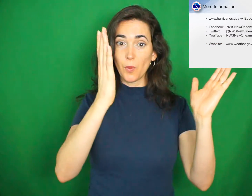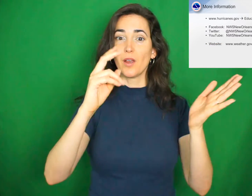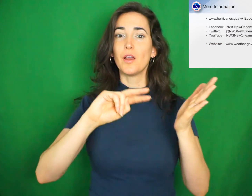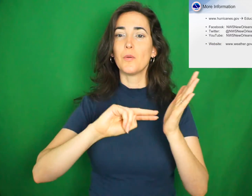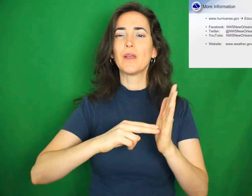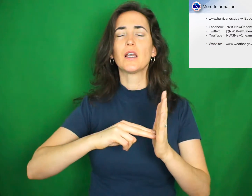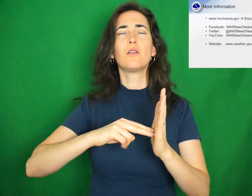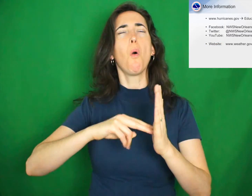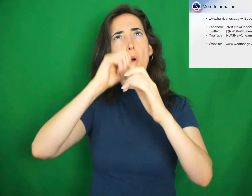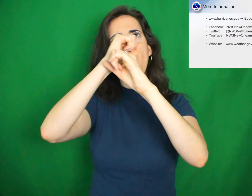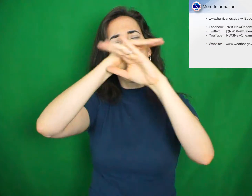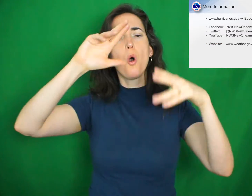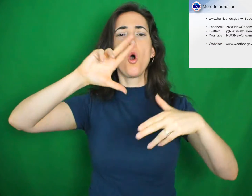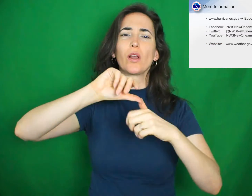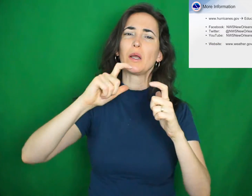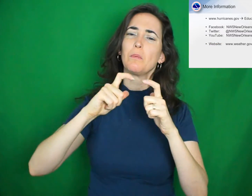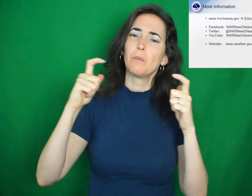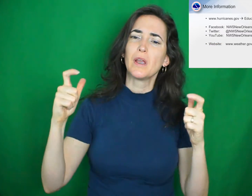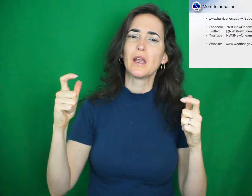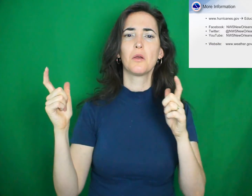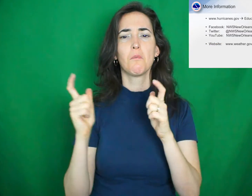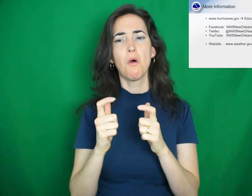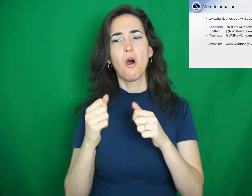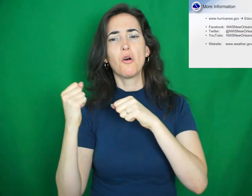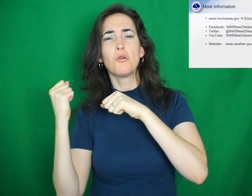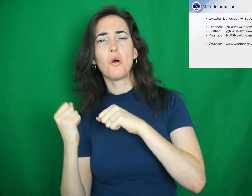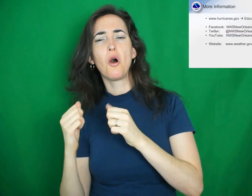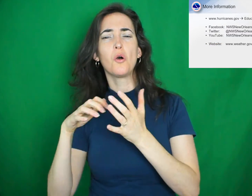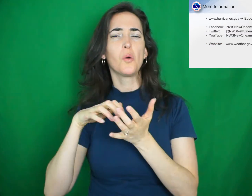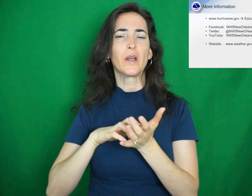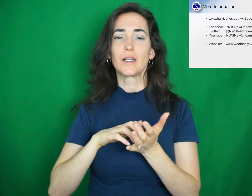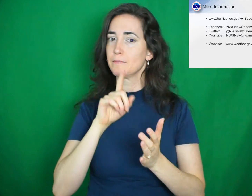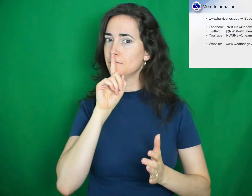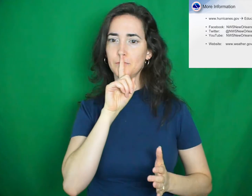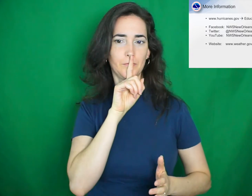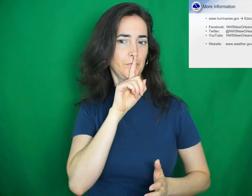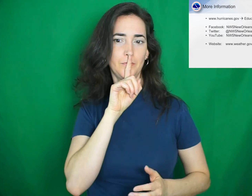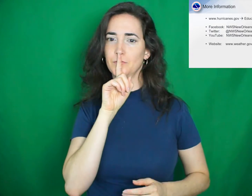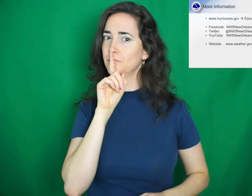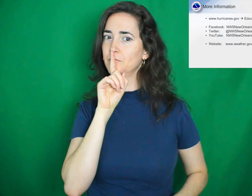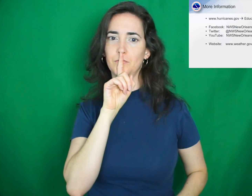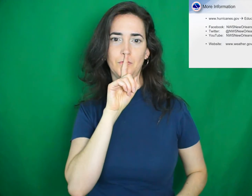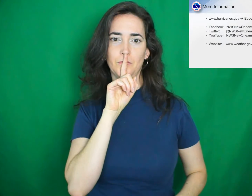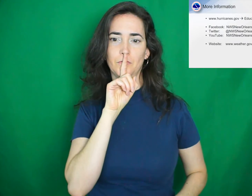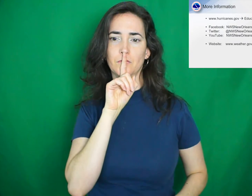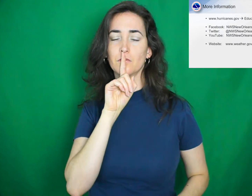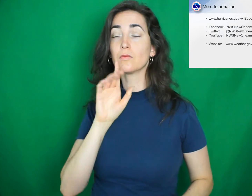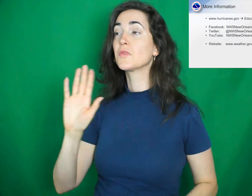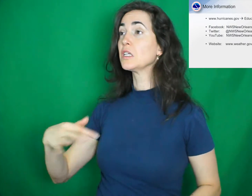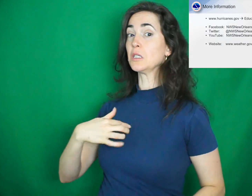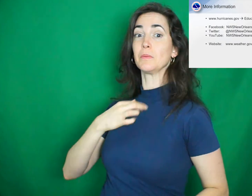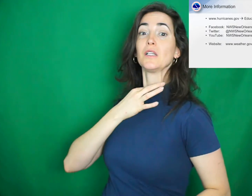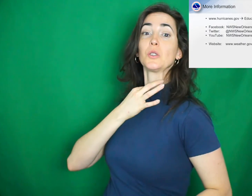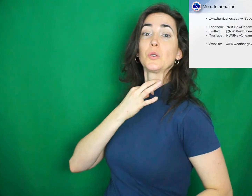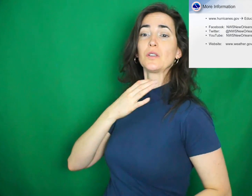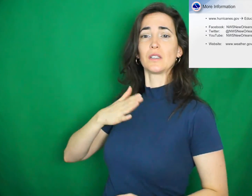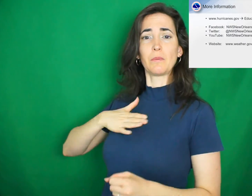for more information you can visit the national hurricane center website at hurricanes.gov. Also, be sure to follow us on social media.